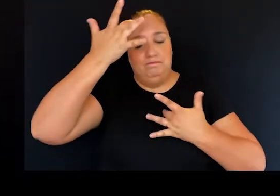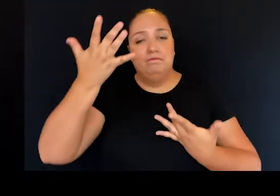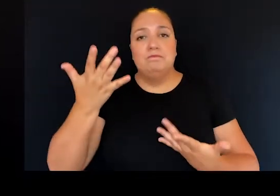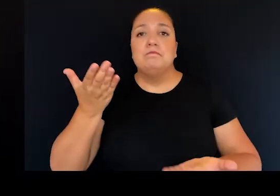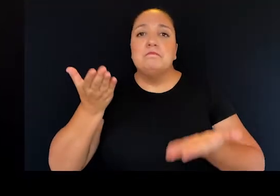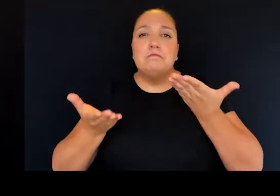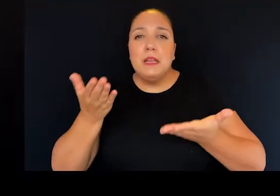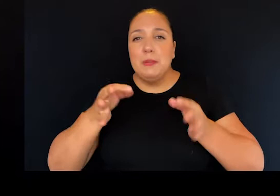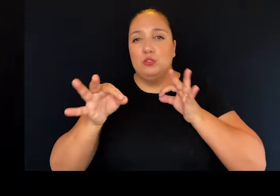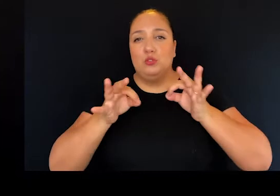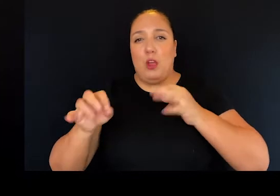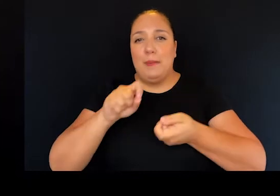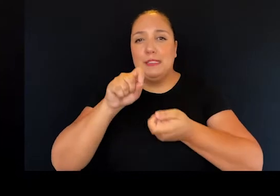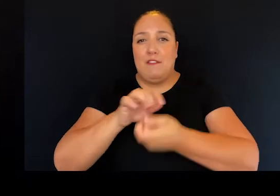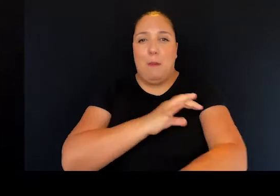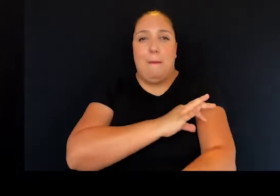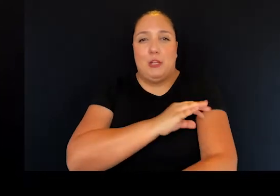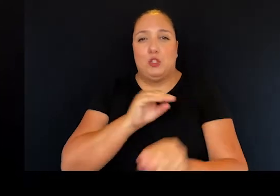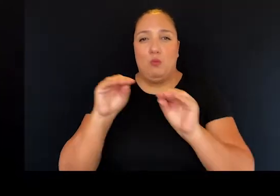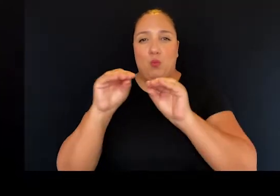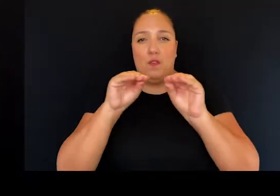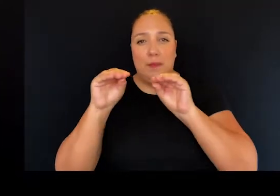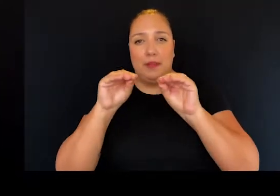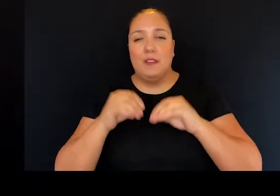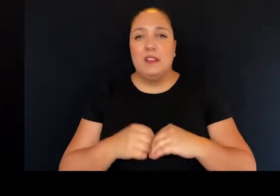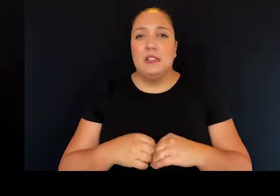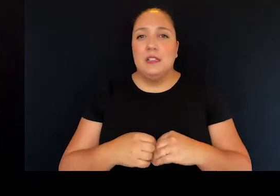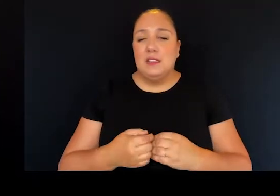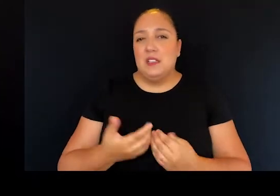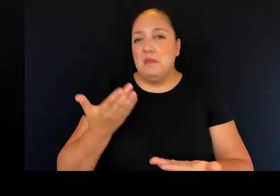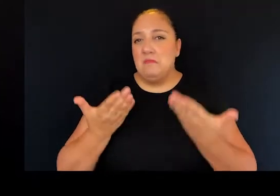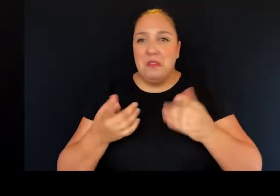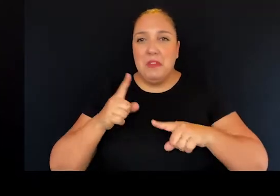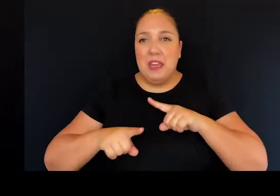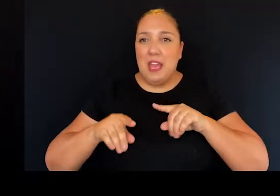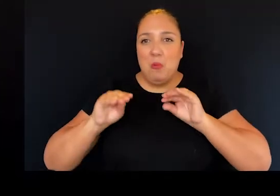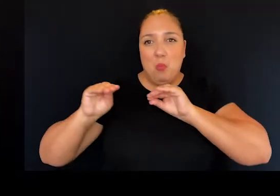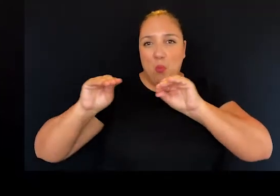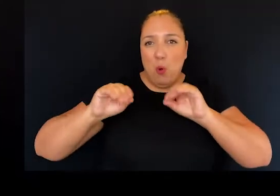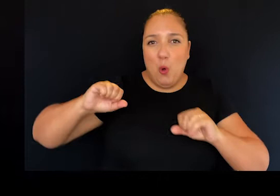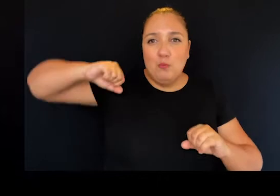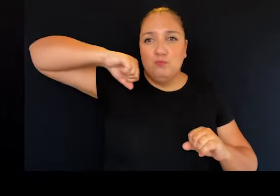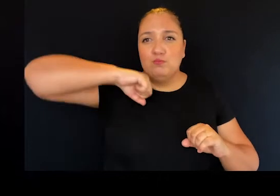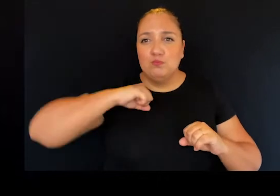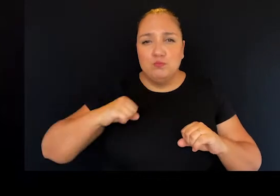certain muscle movements that people have and lack of range in motion and the movements that they can